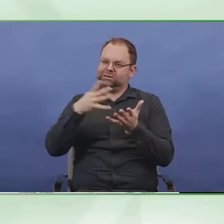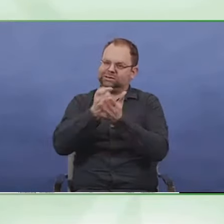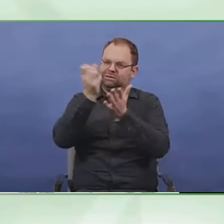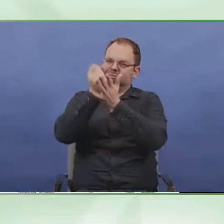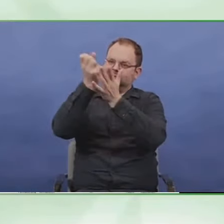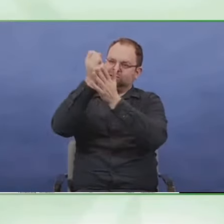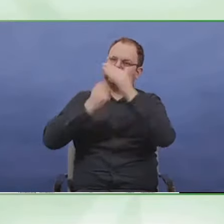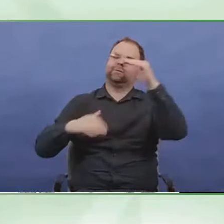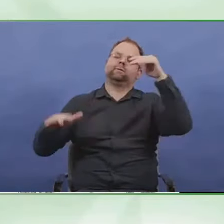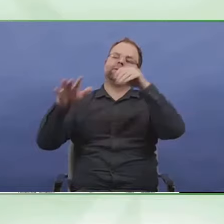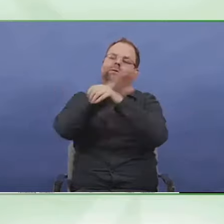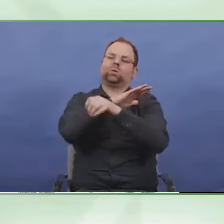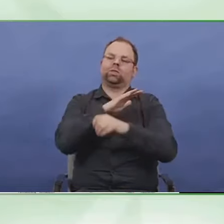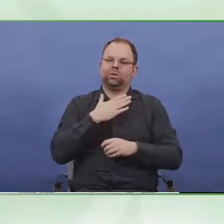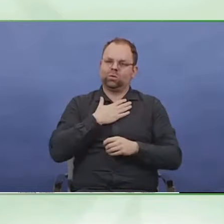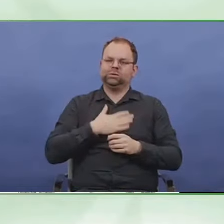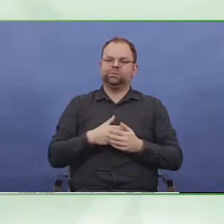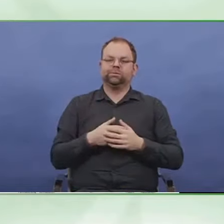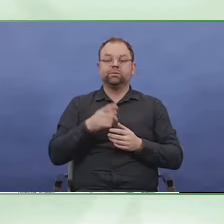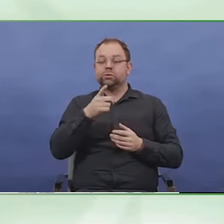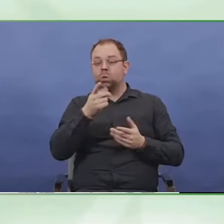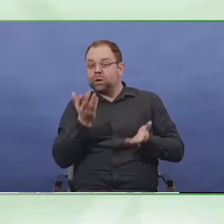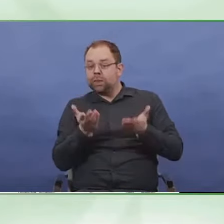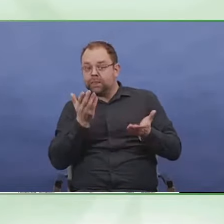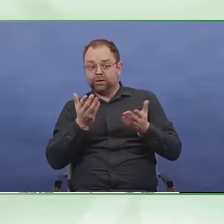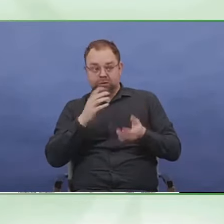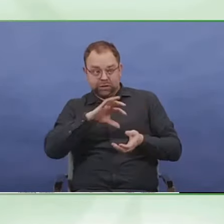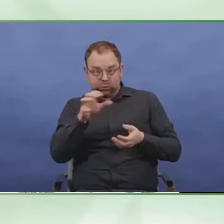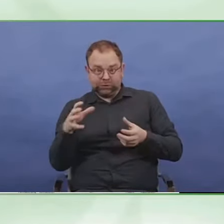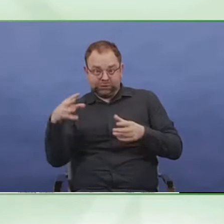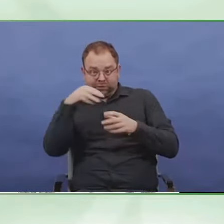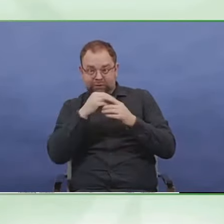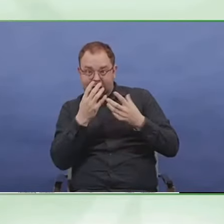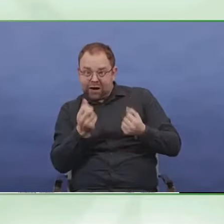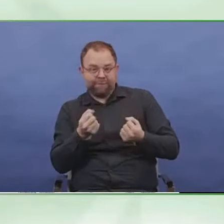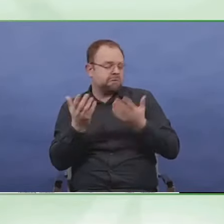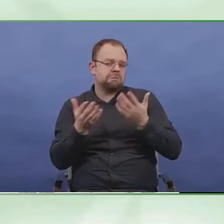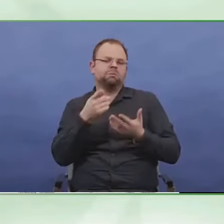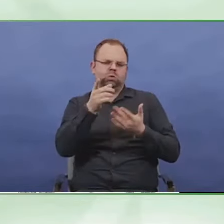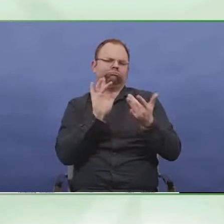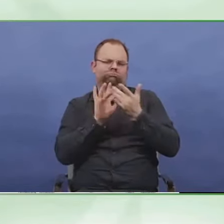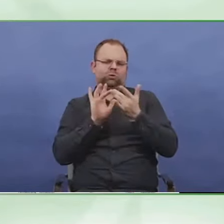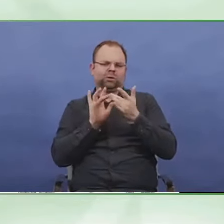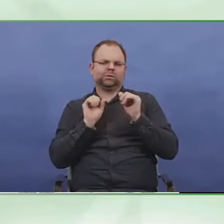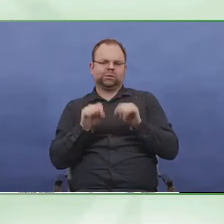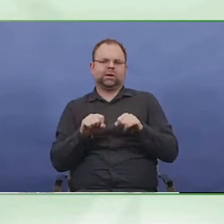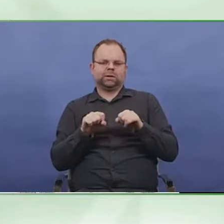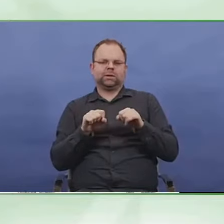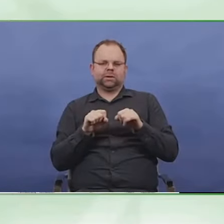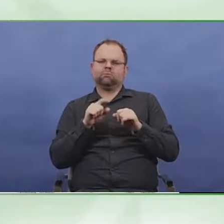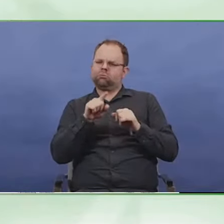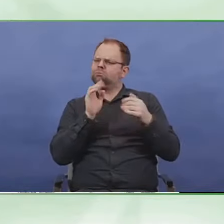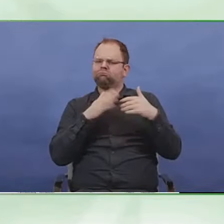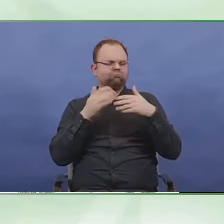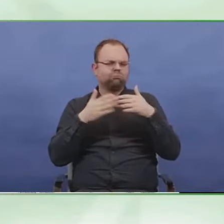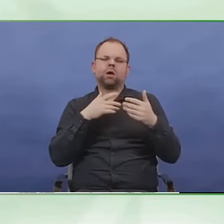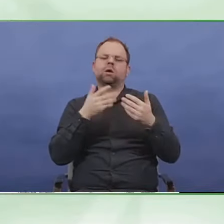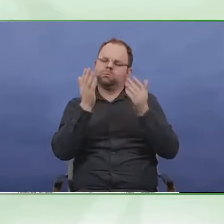I had the great fortune of designing major theme parks for